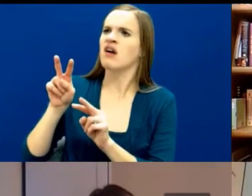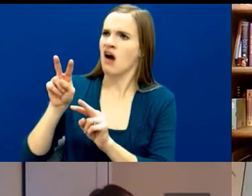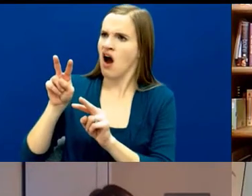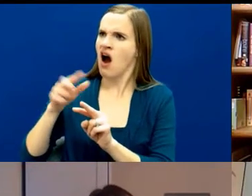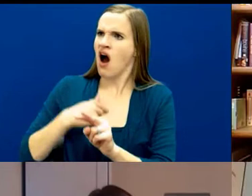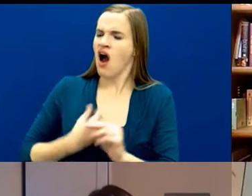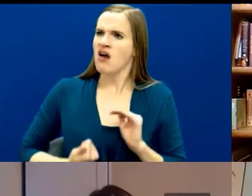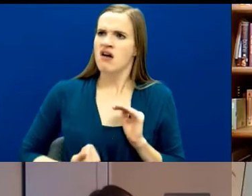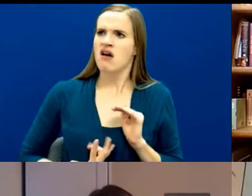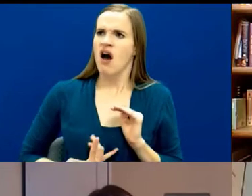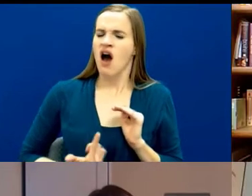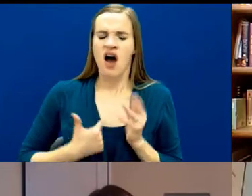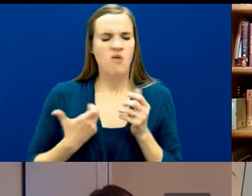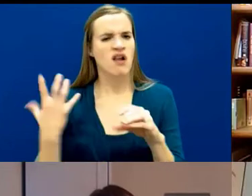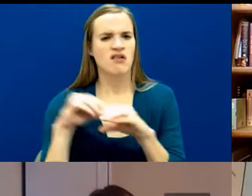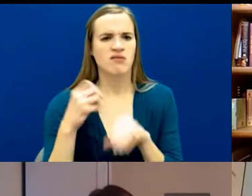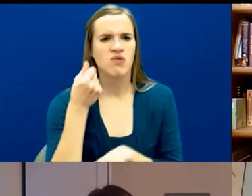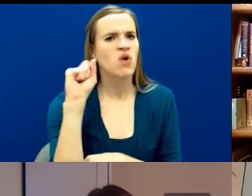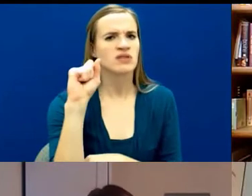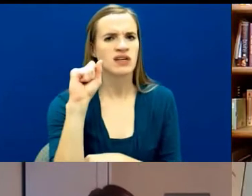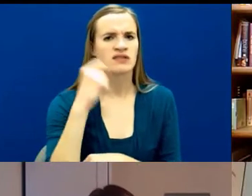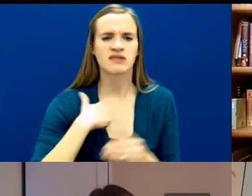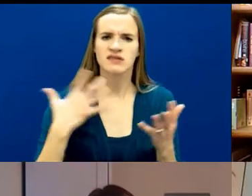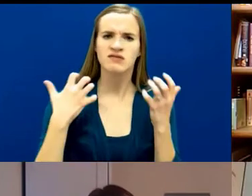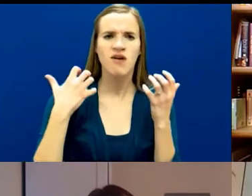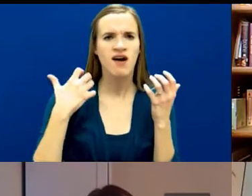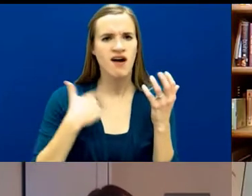movement was we were like, Oh, wait a minute, you know, because when I first